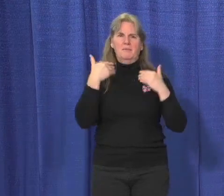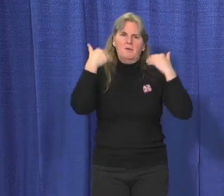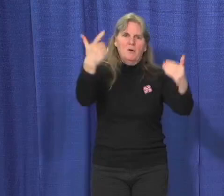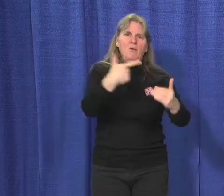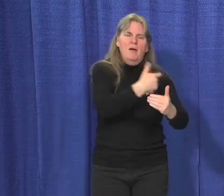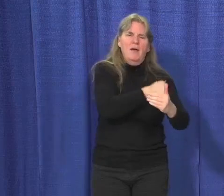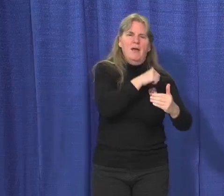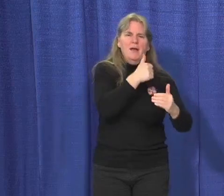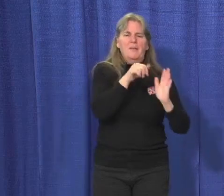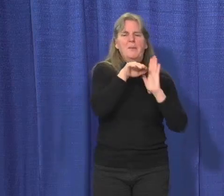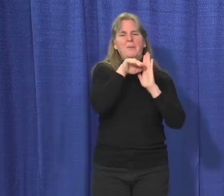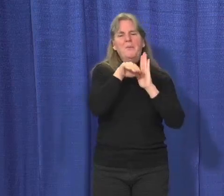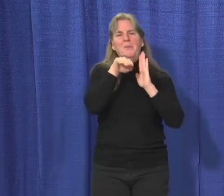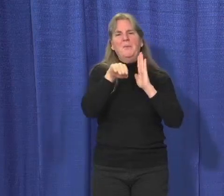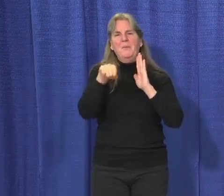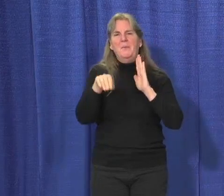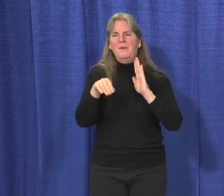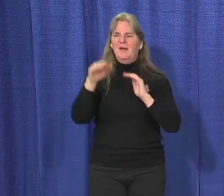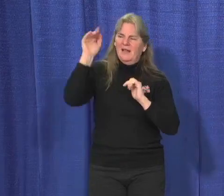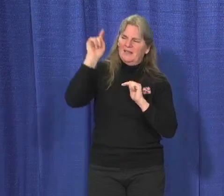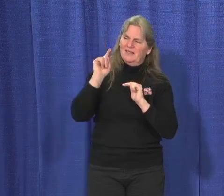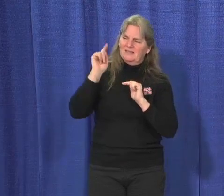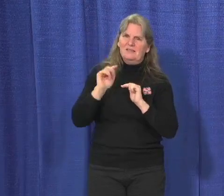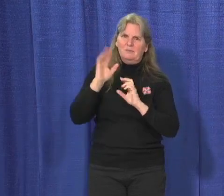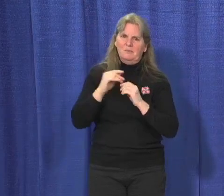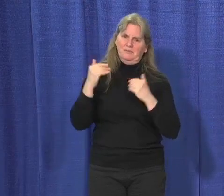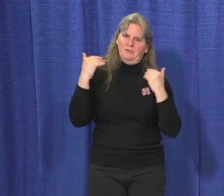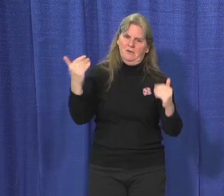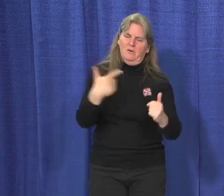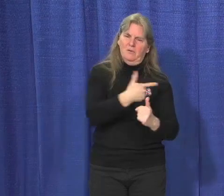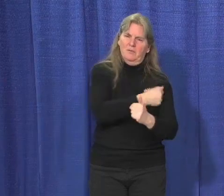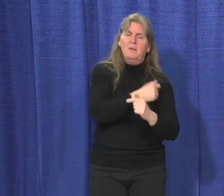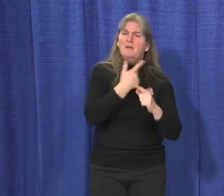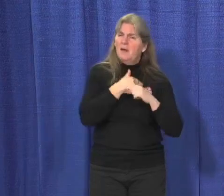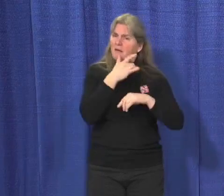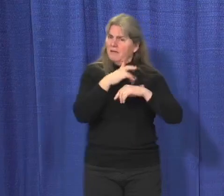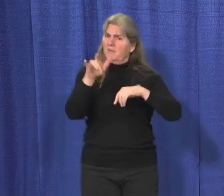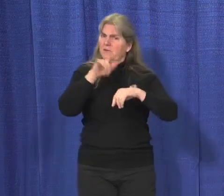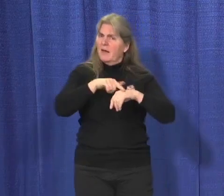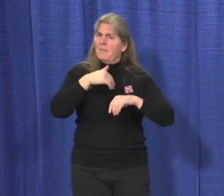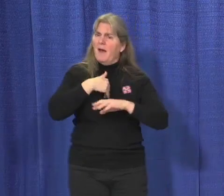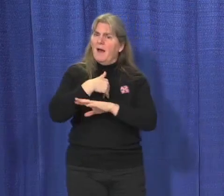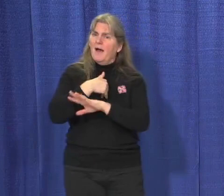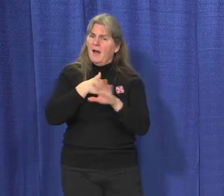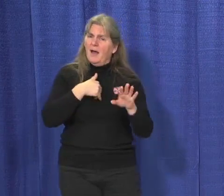this is what's happening. I think we still have time to